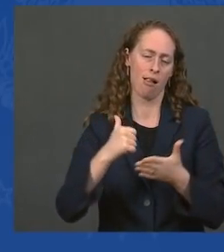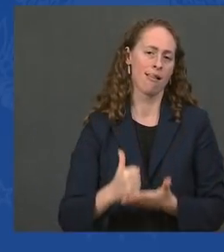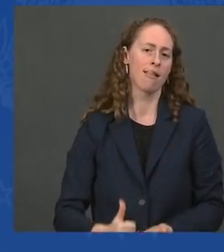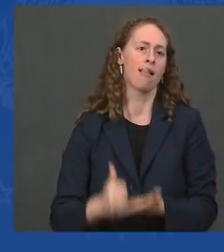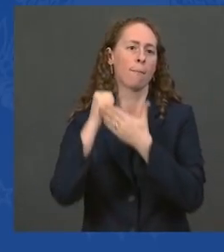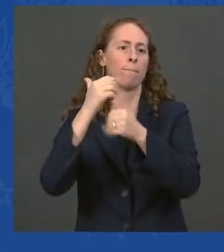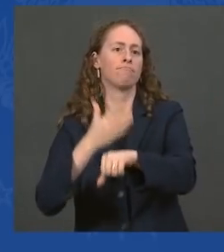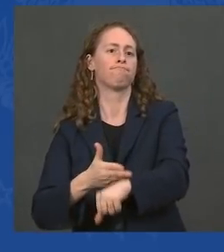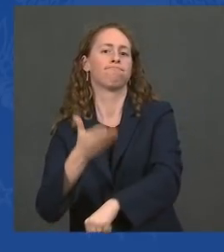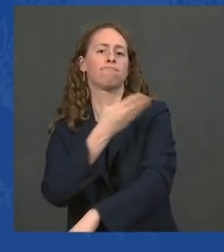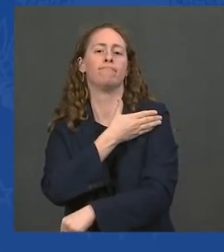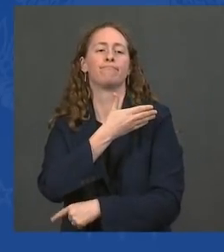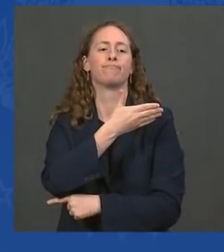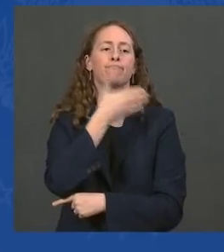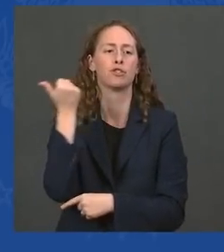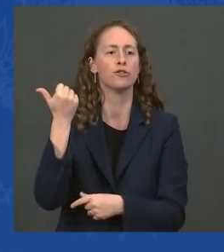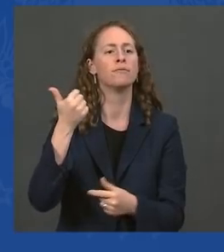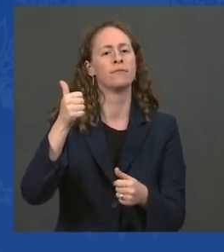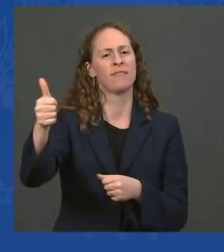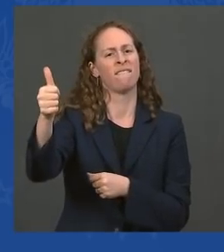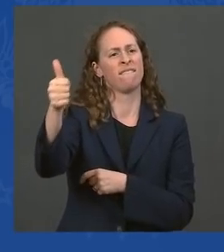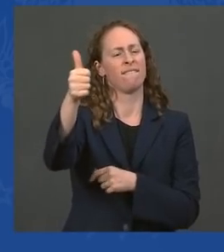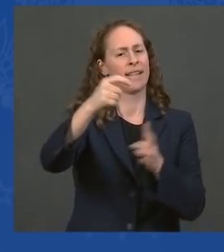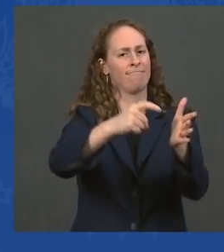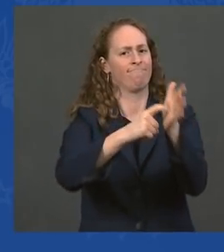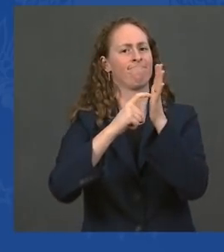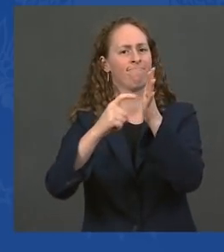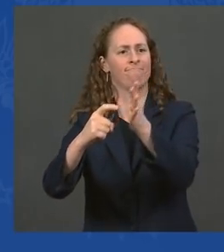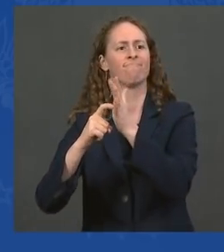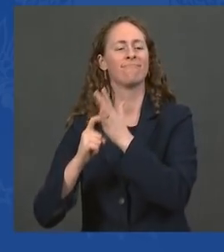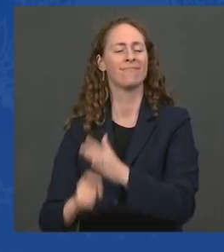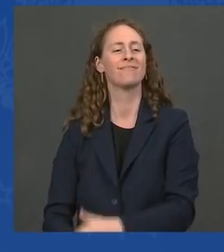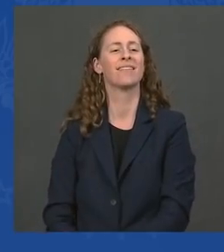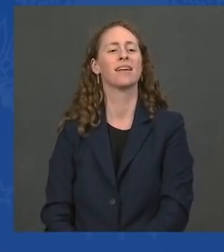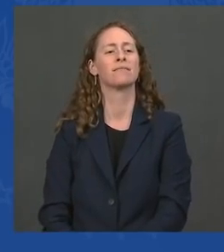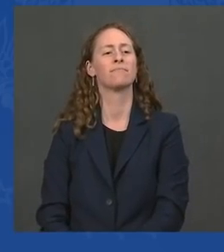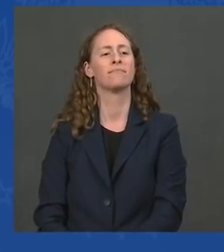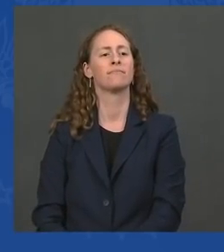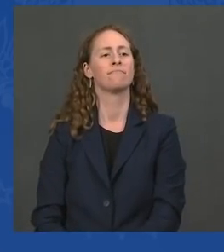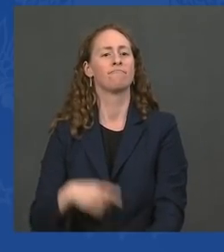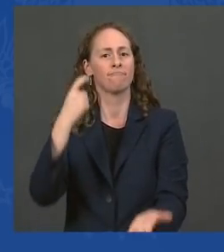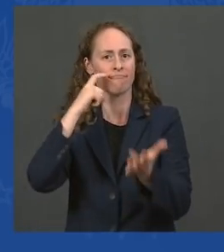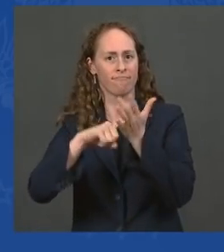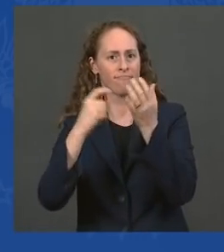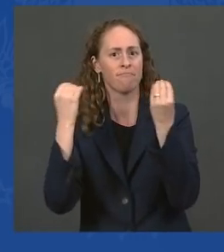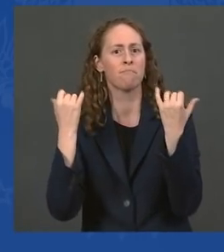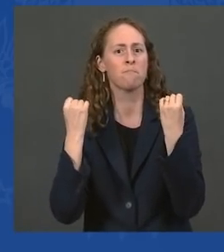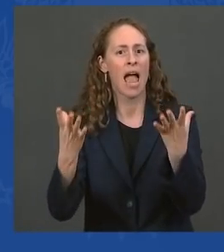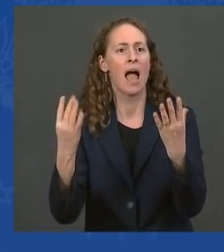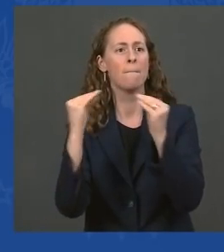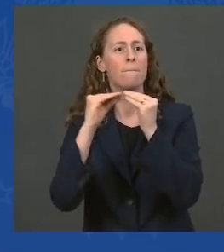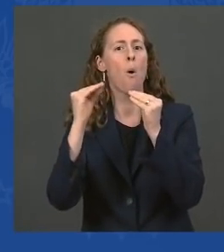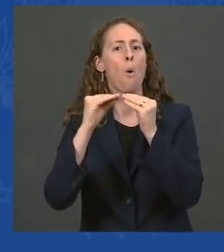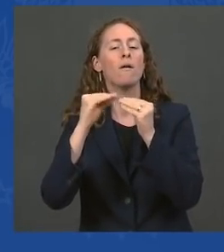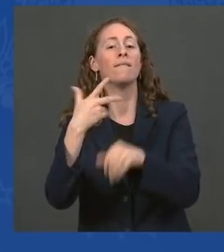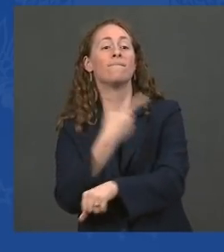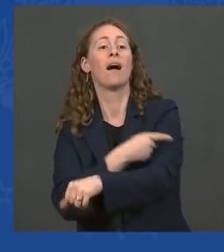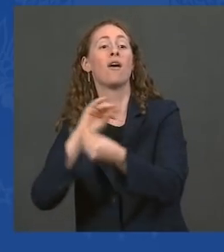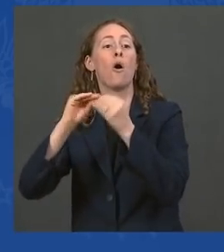that are implementing requirements are seeing their vaccination rates rise by an average of 20 percent or more